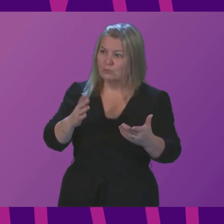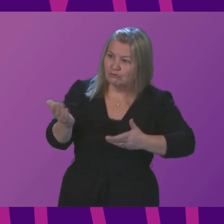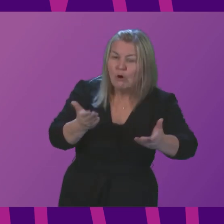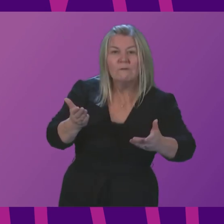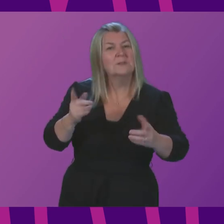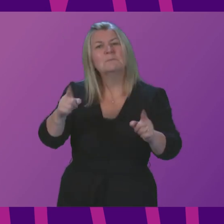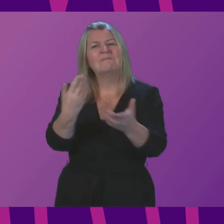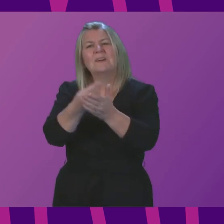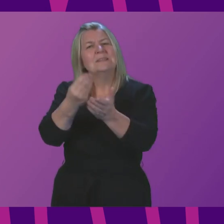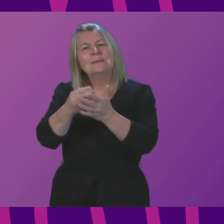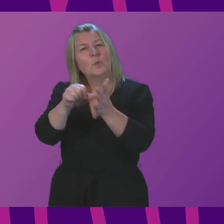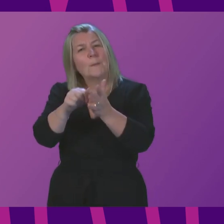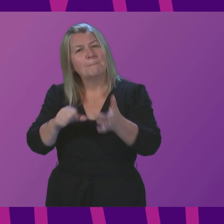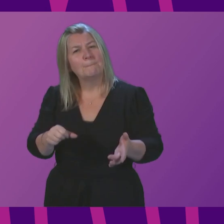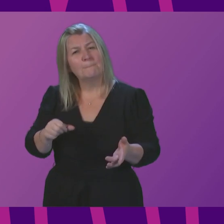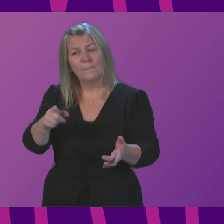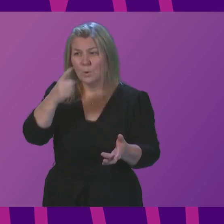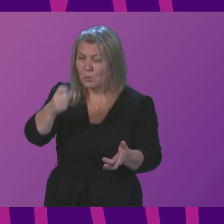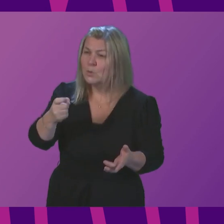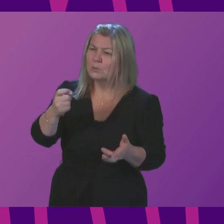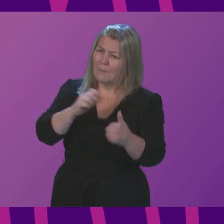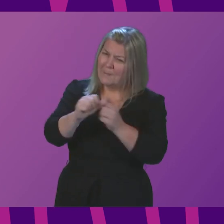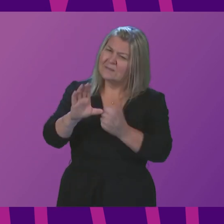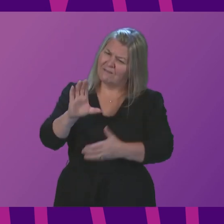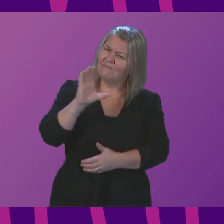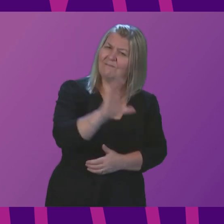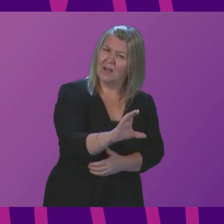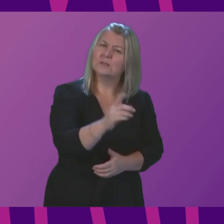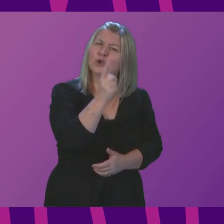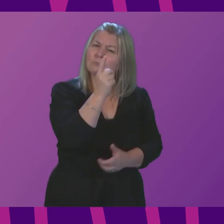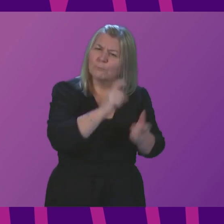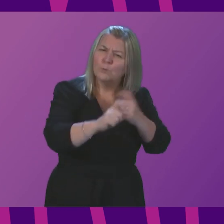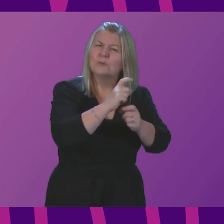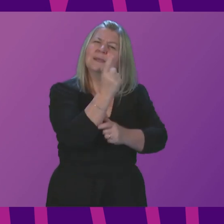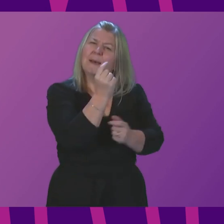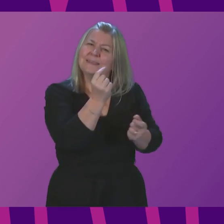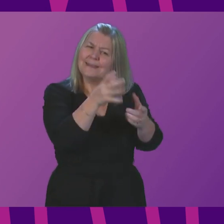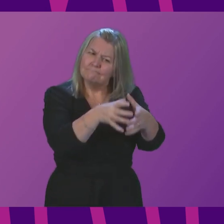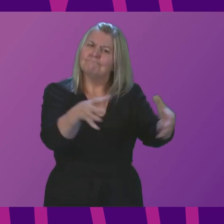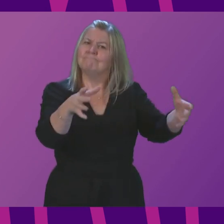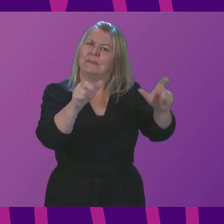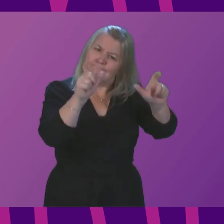Will the First Minister look at how we might better fund community capacity to offer such services and retain them in communities?